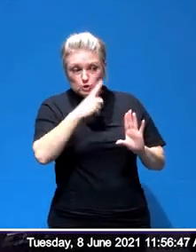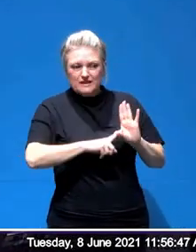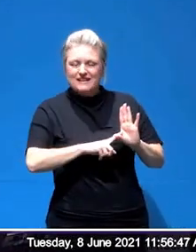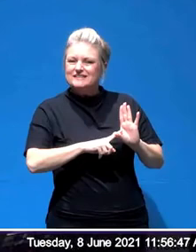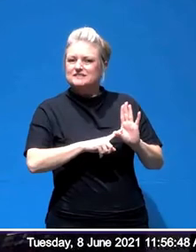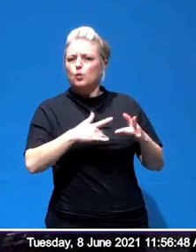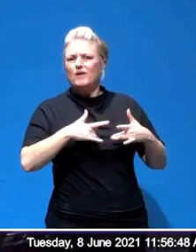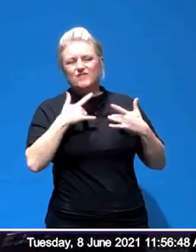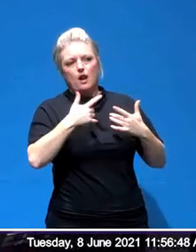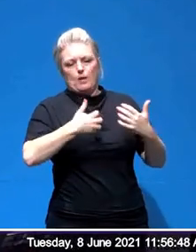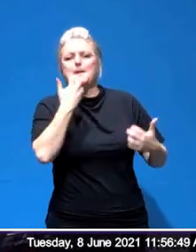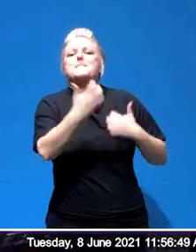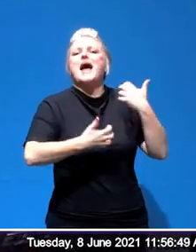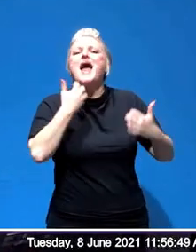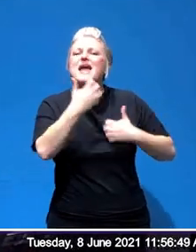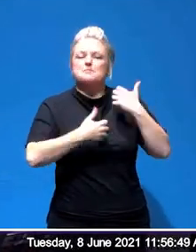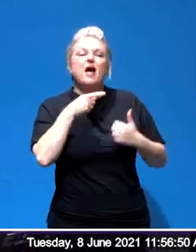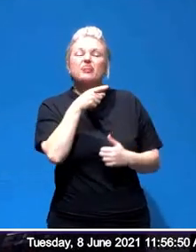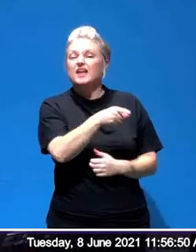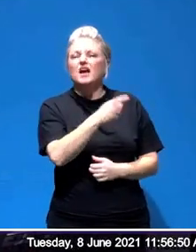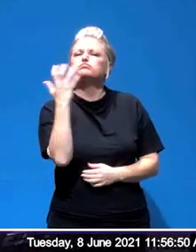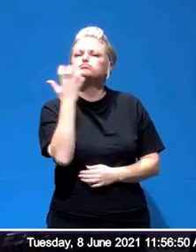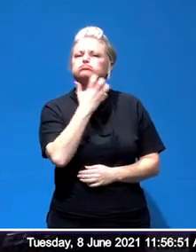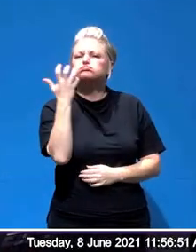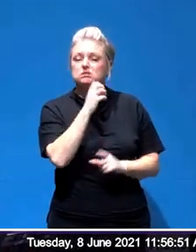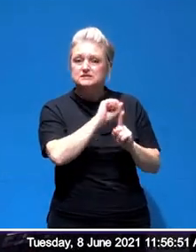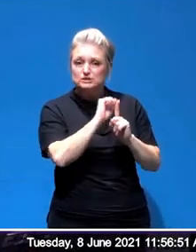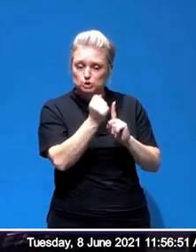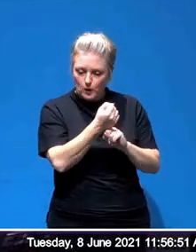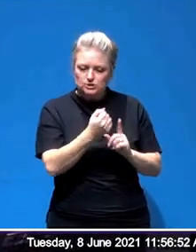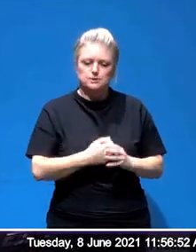We made the decision to bring him home as he was unhappy and fearful.